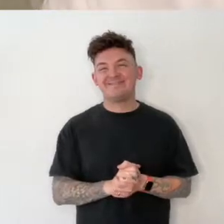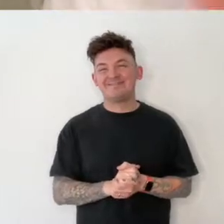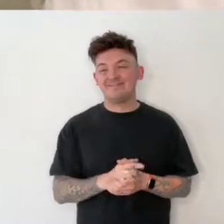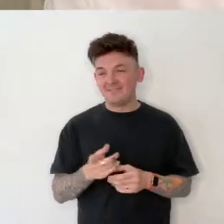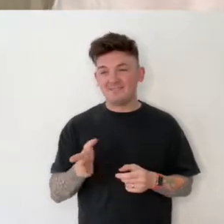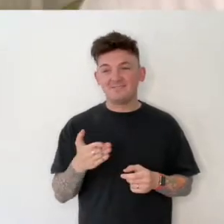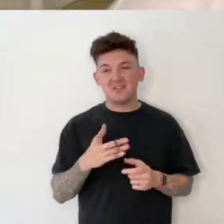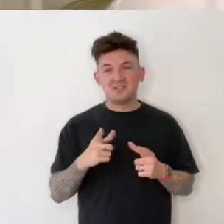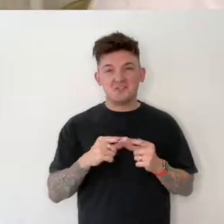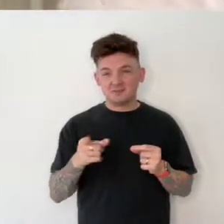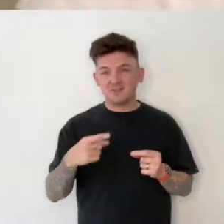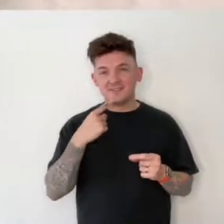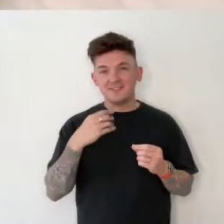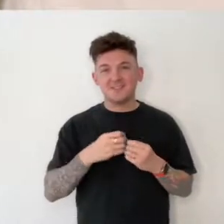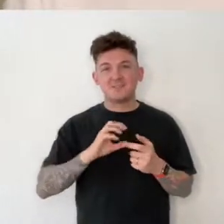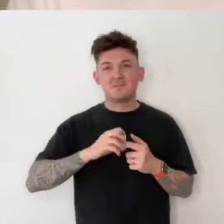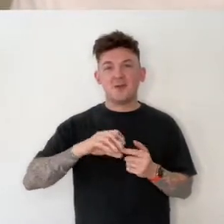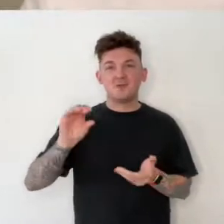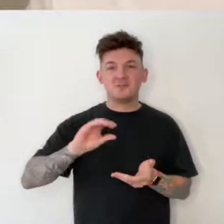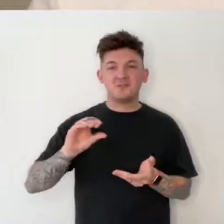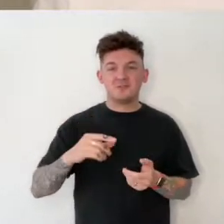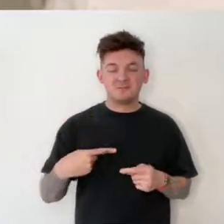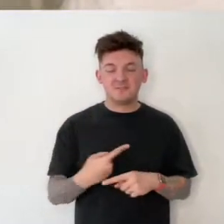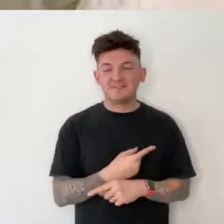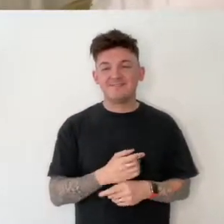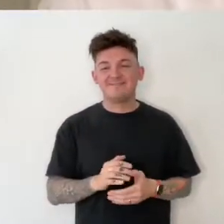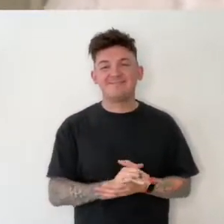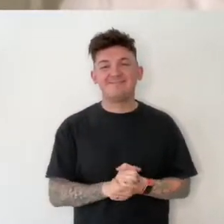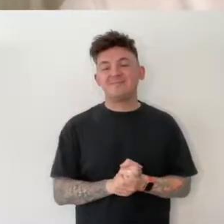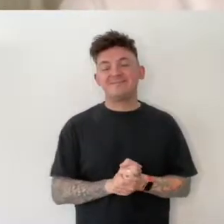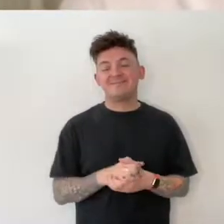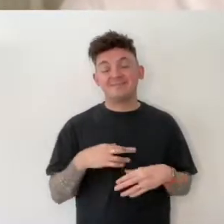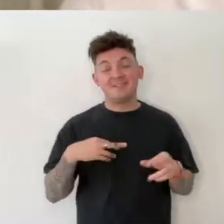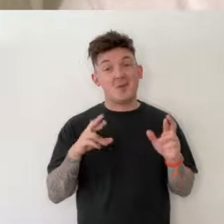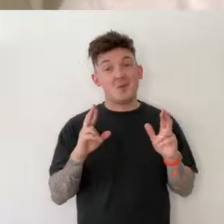yeah have some fish and chips and ketchup! absolutely! I hope that this has lived up